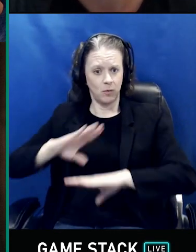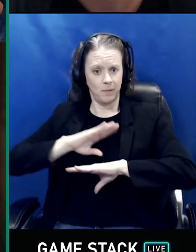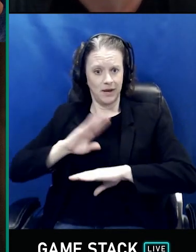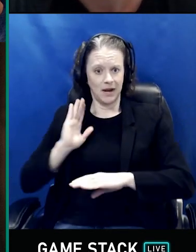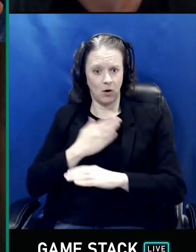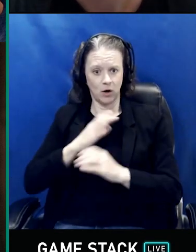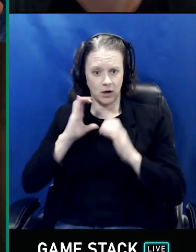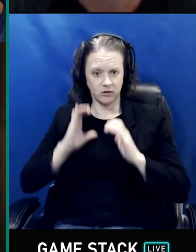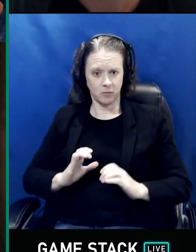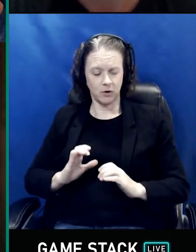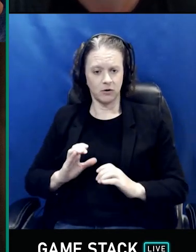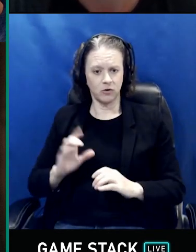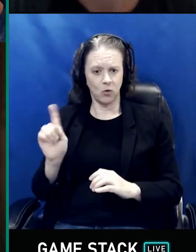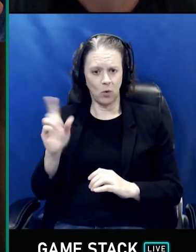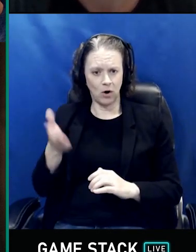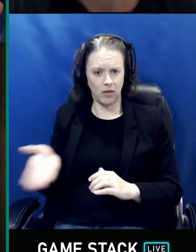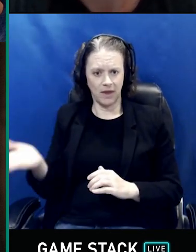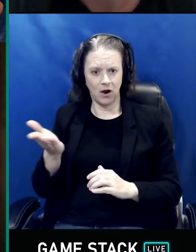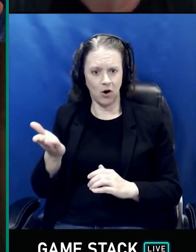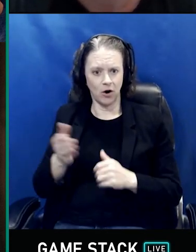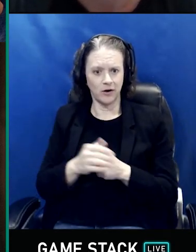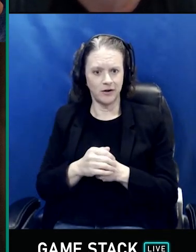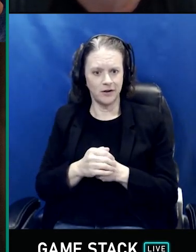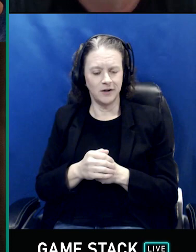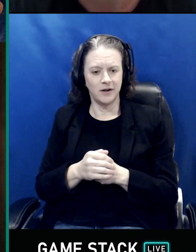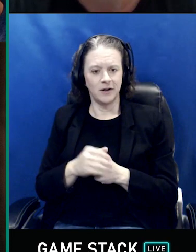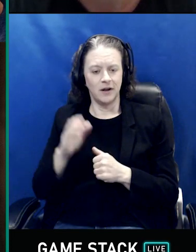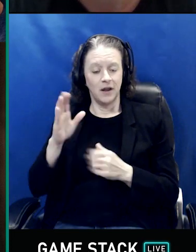the landscape of gaming is shifting, we need to shift along with it.